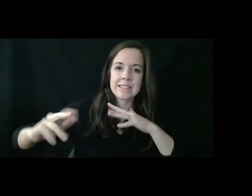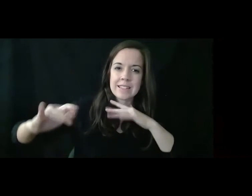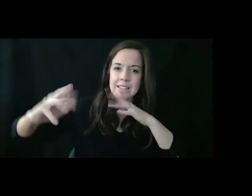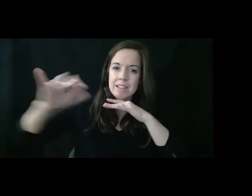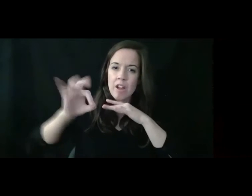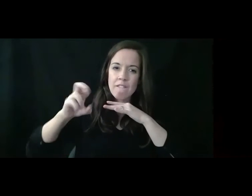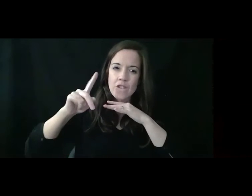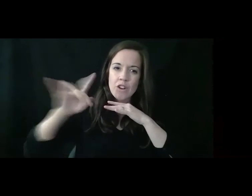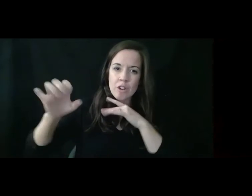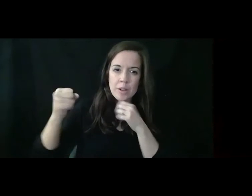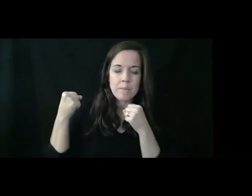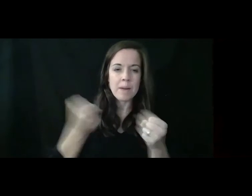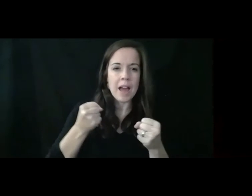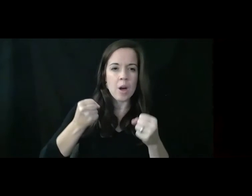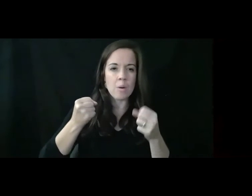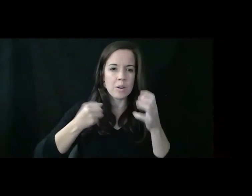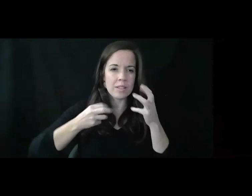that rolls into the storm-strobed streets.